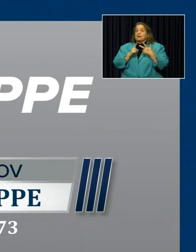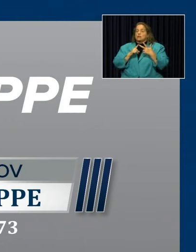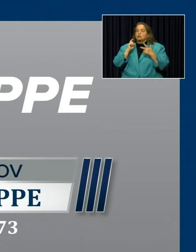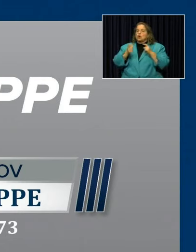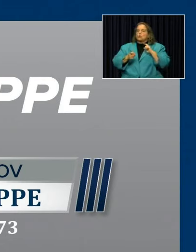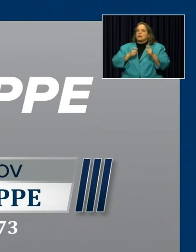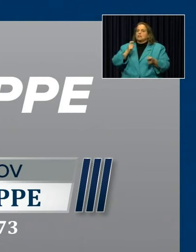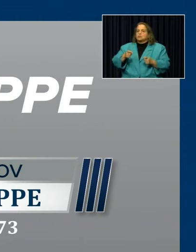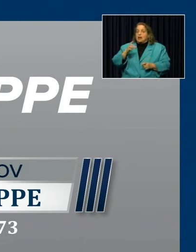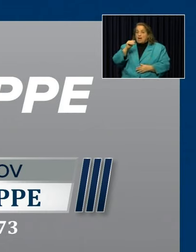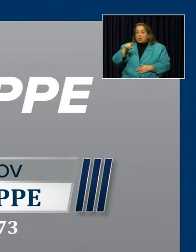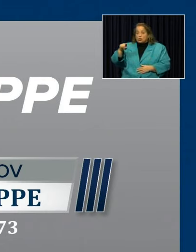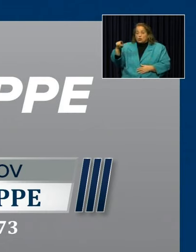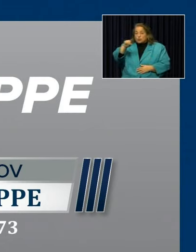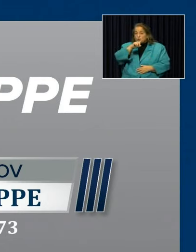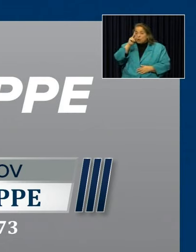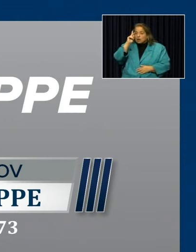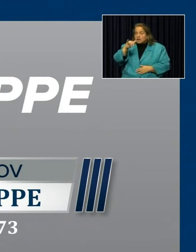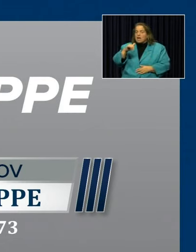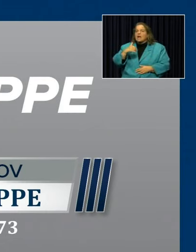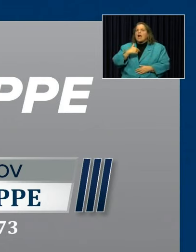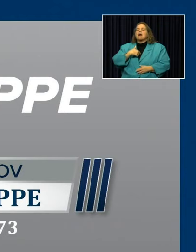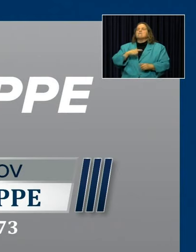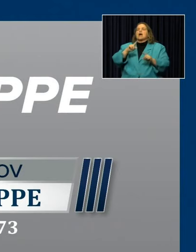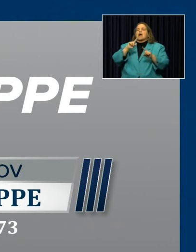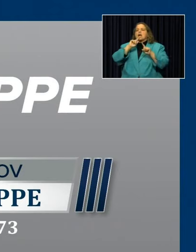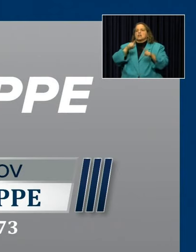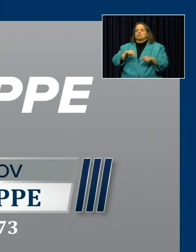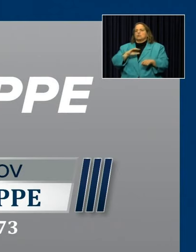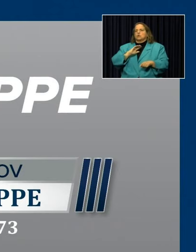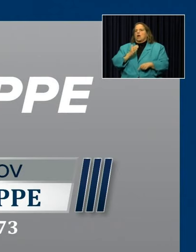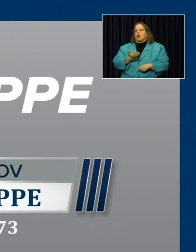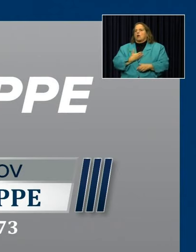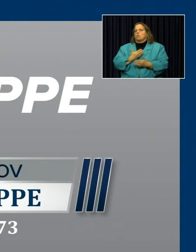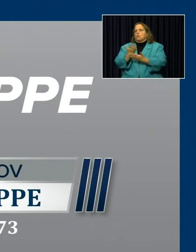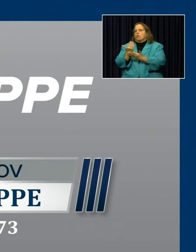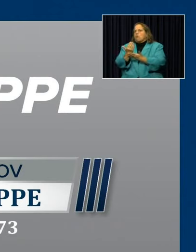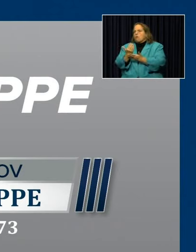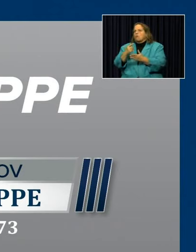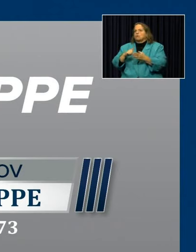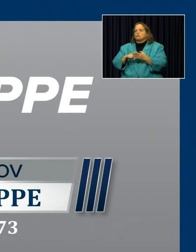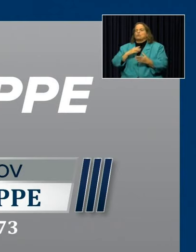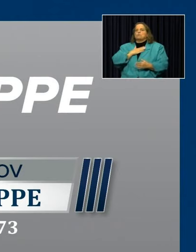A LOT OF STORIES WHO SED THOUGHT THEY HAD A LION ON IT. GUESS WHAT?